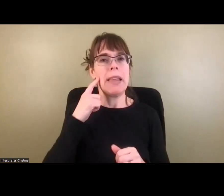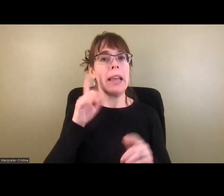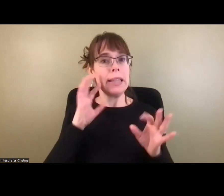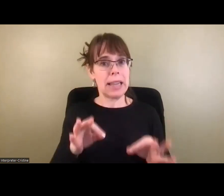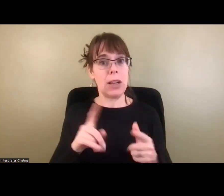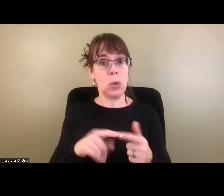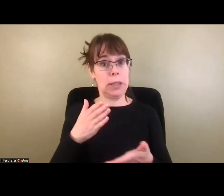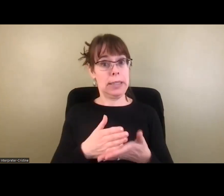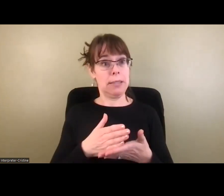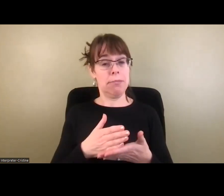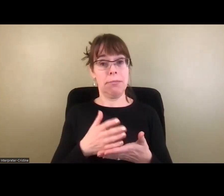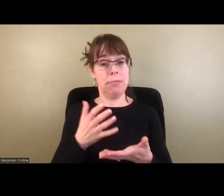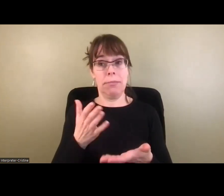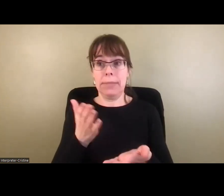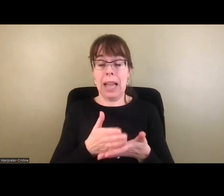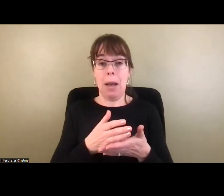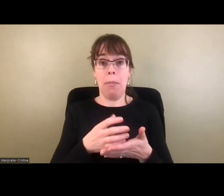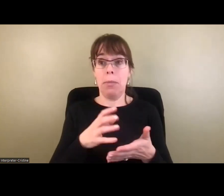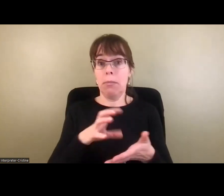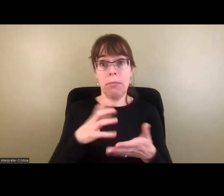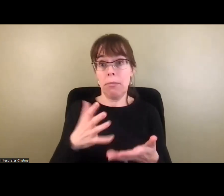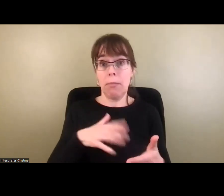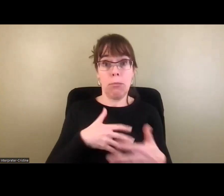pregnancy should be between a person and their doctor without the state getting